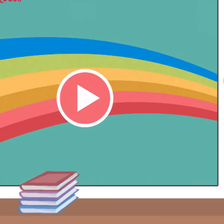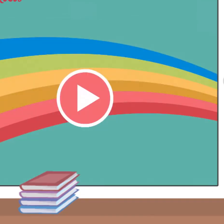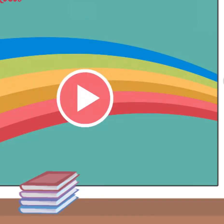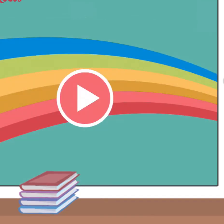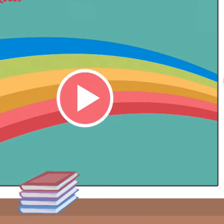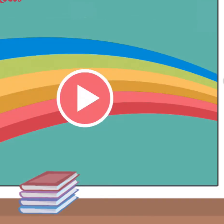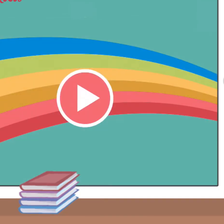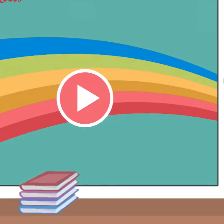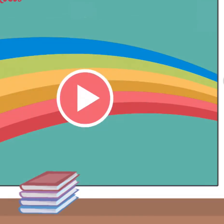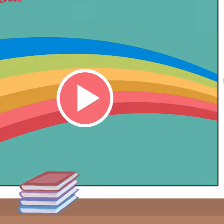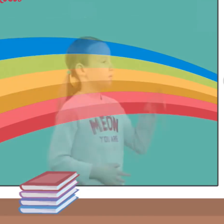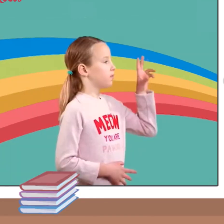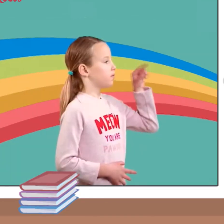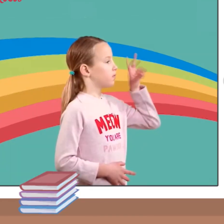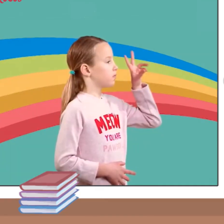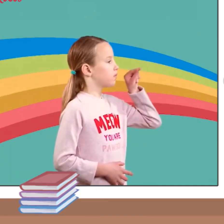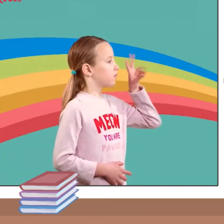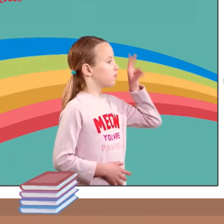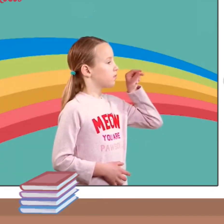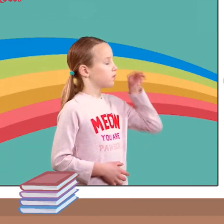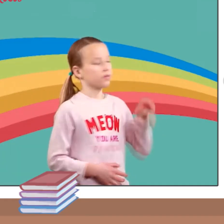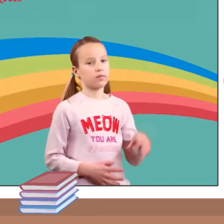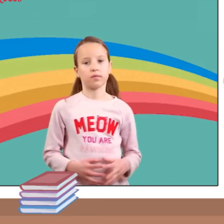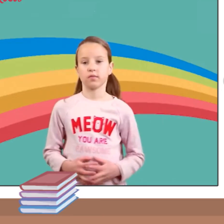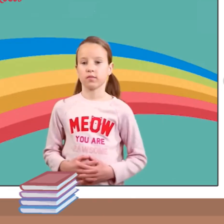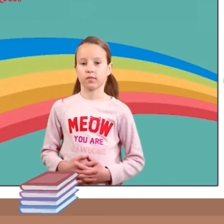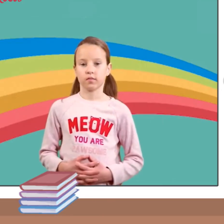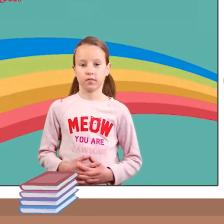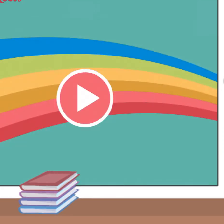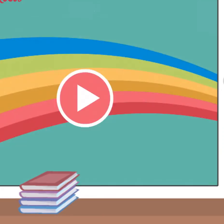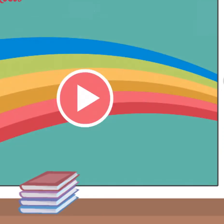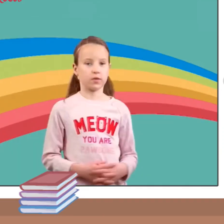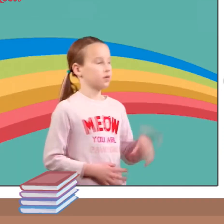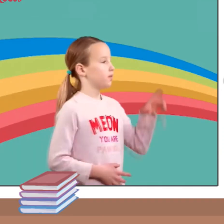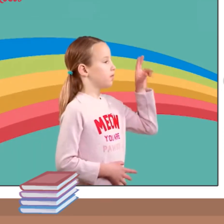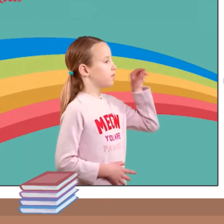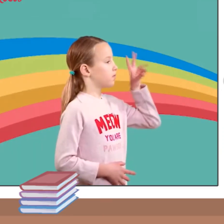Duck